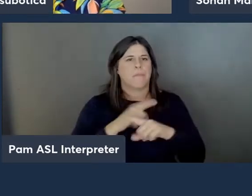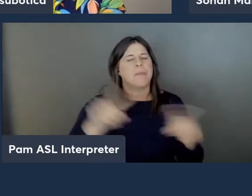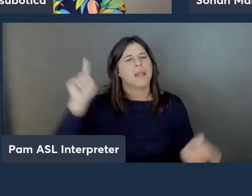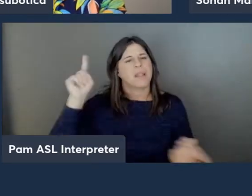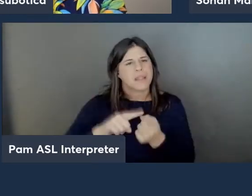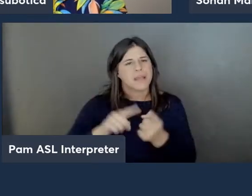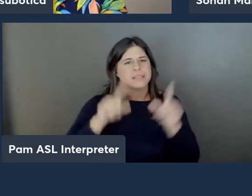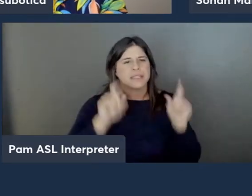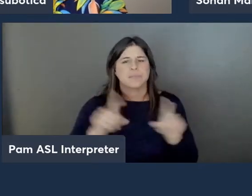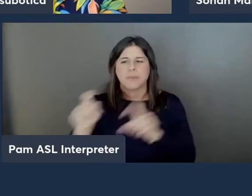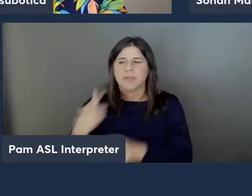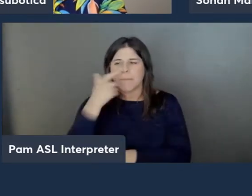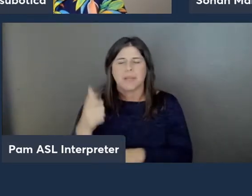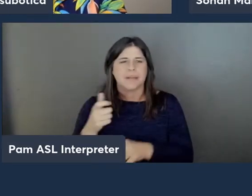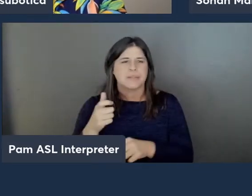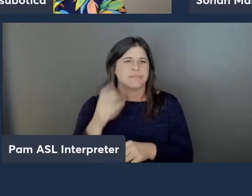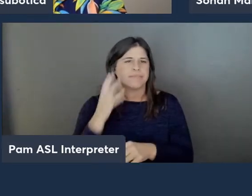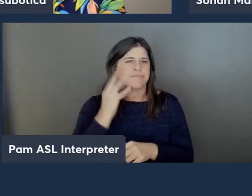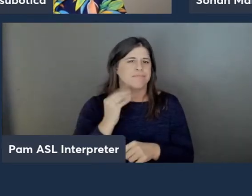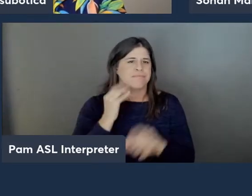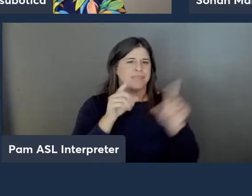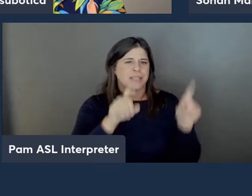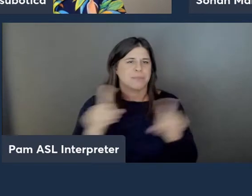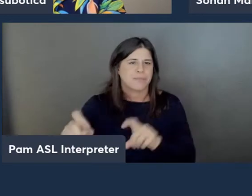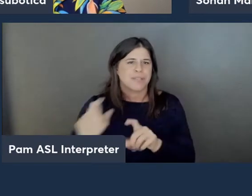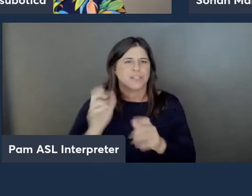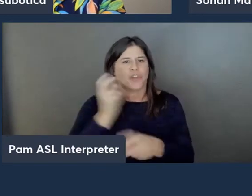because experimentation is hard to set up and run and interpret.